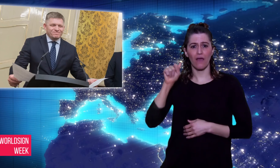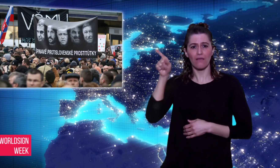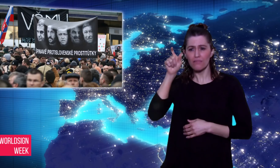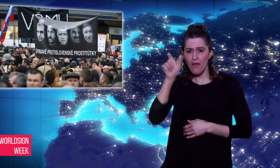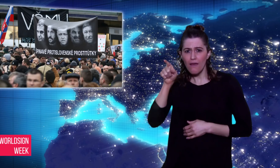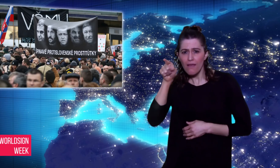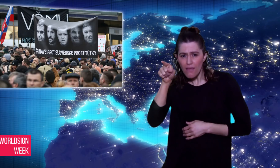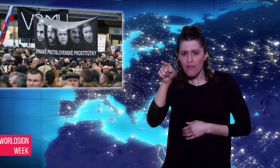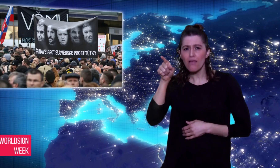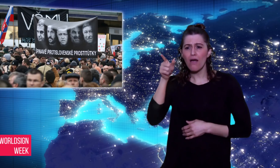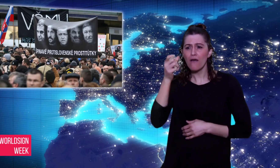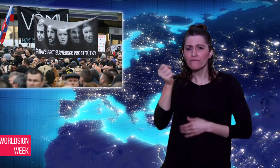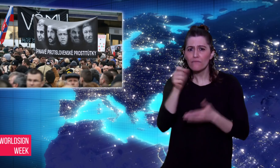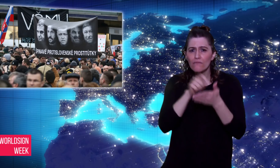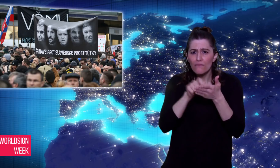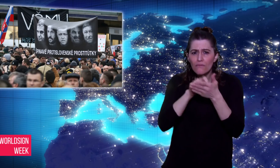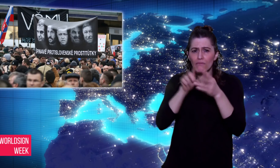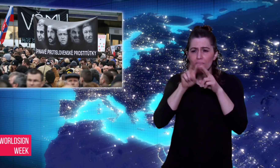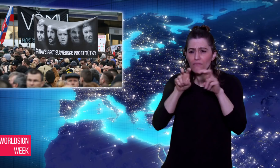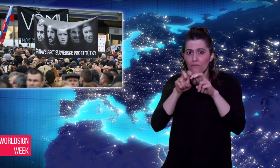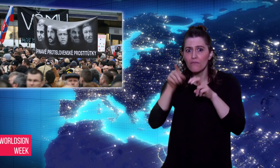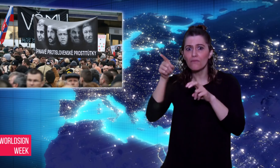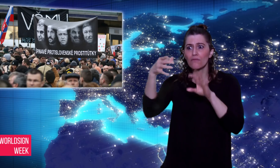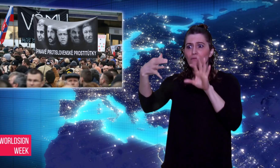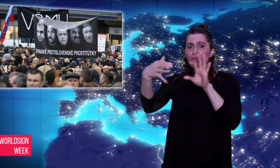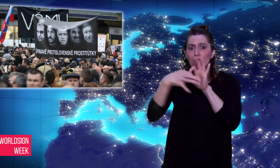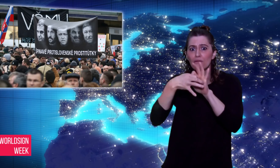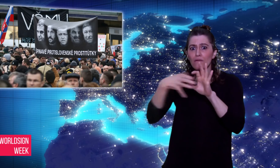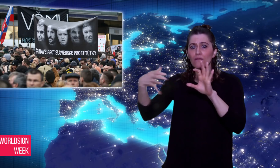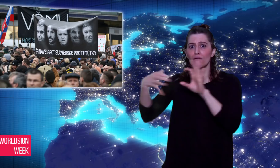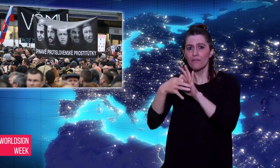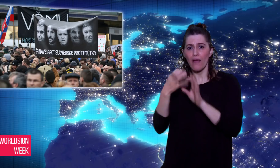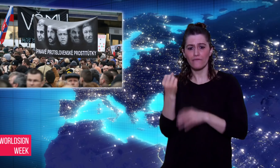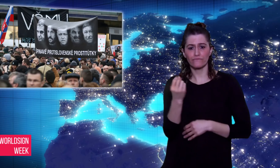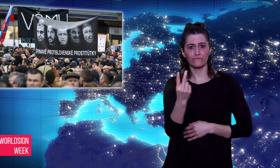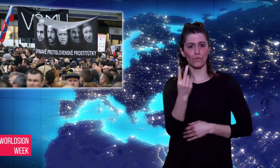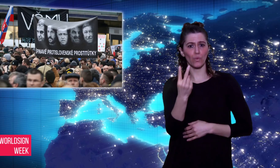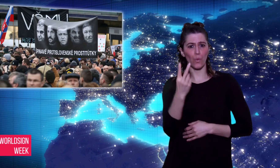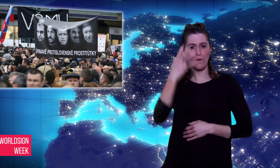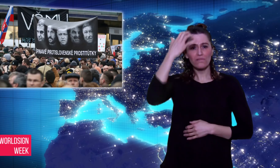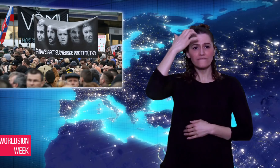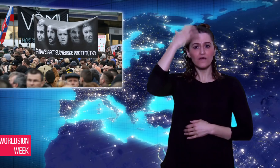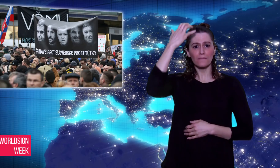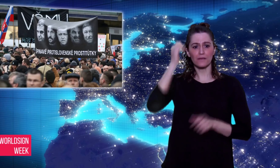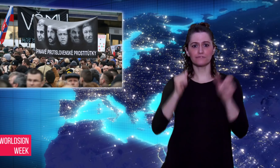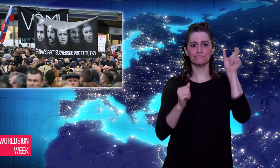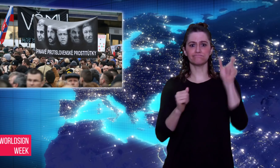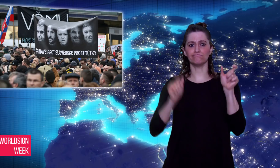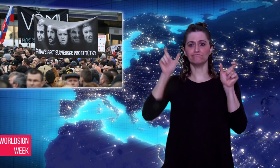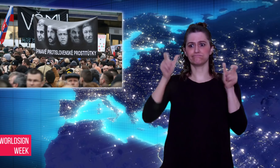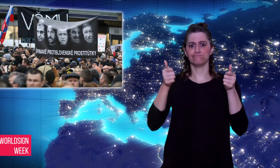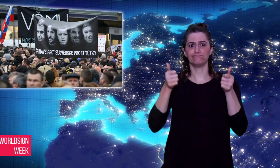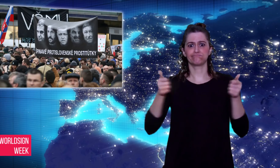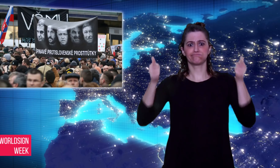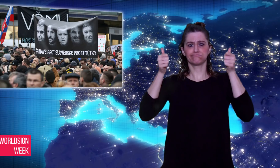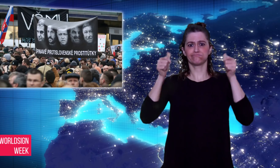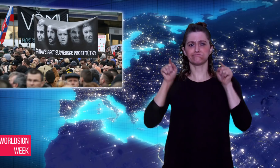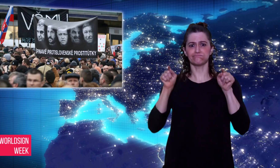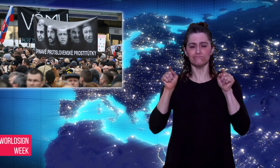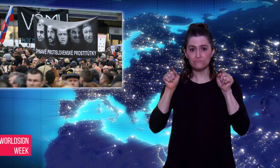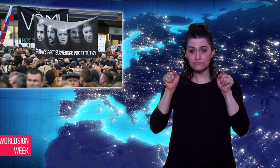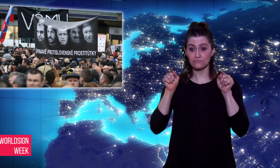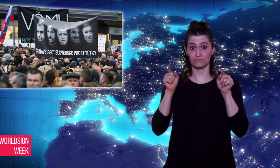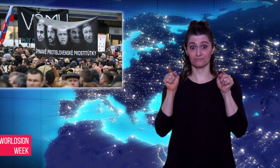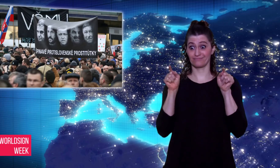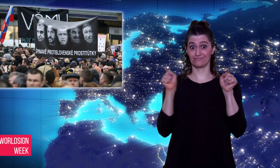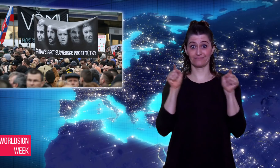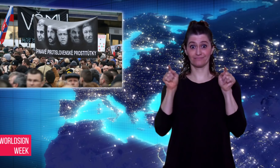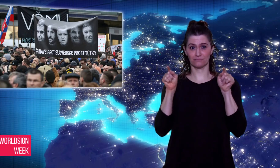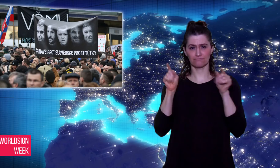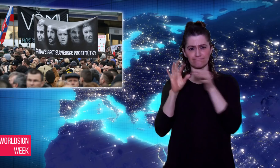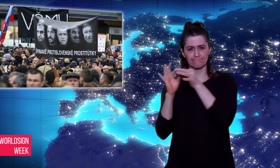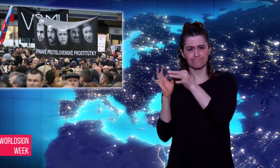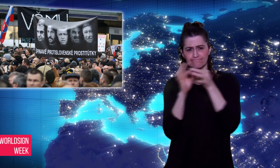government officials who worked closely